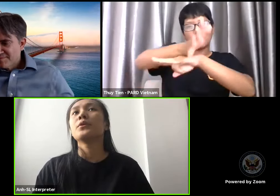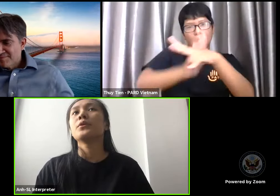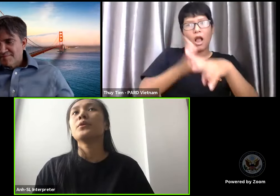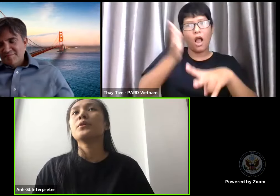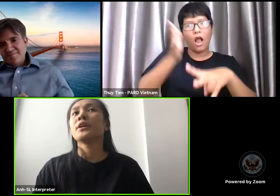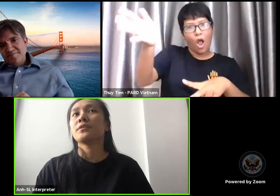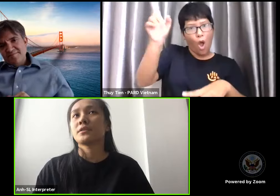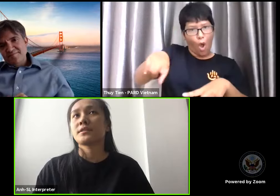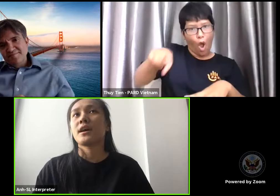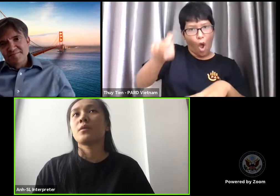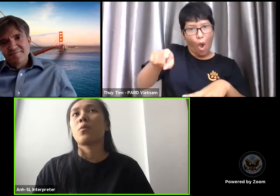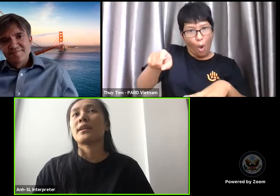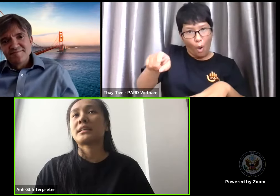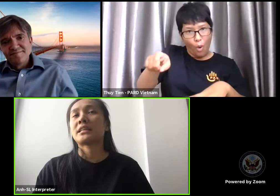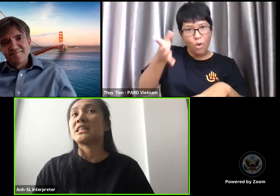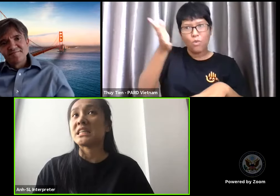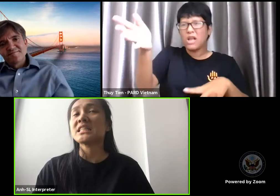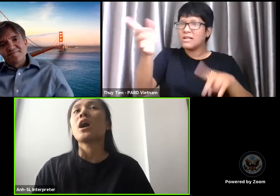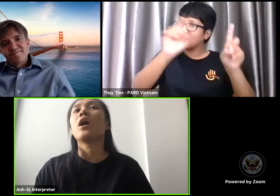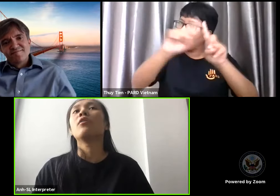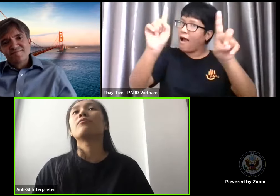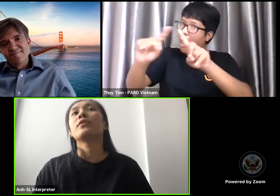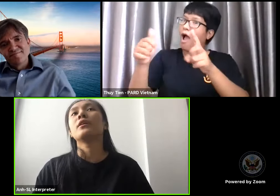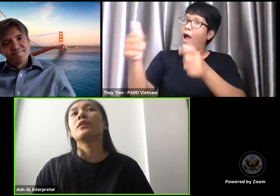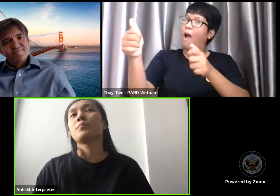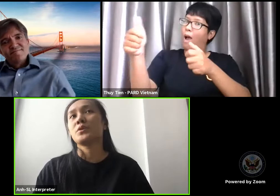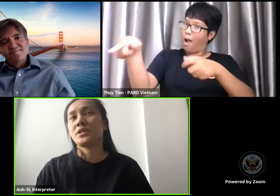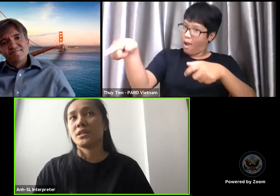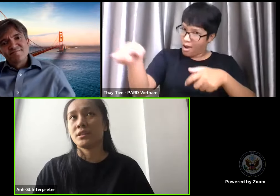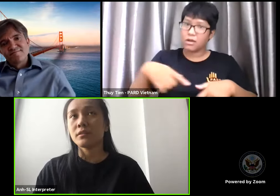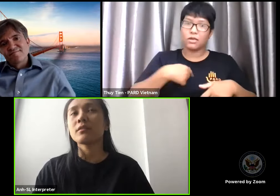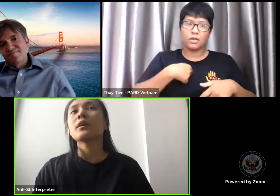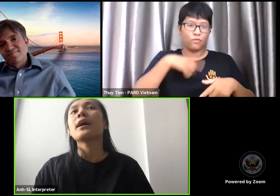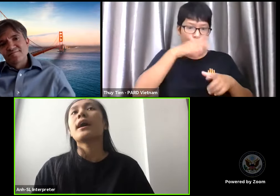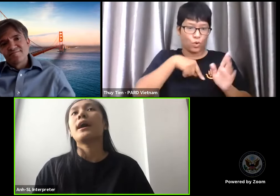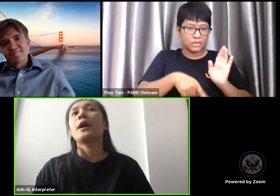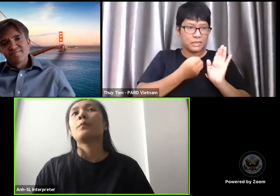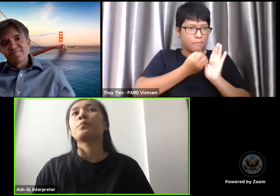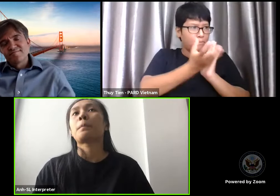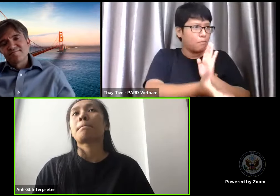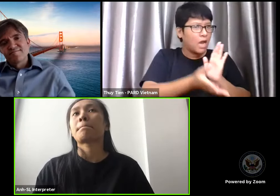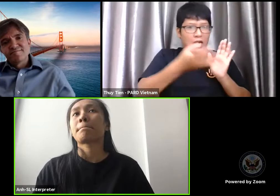really understand what the needs of the community is, and --